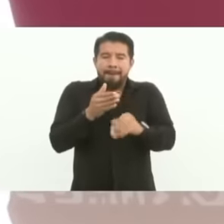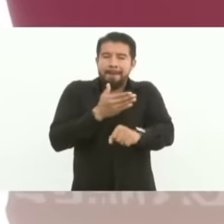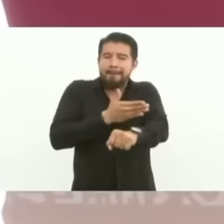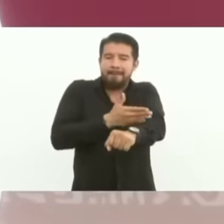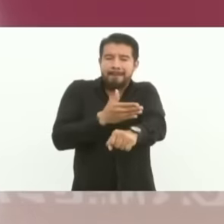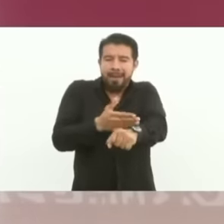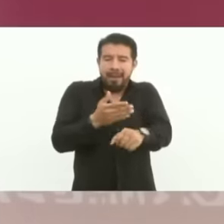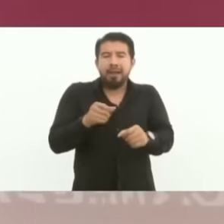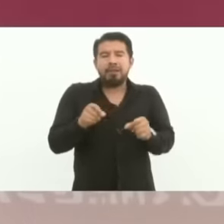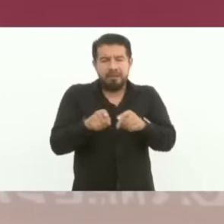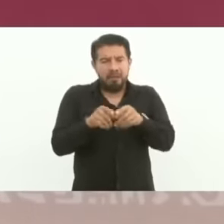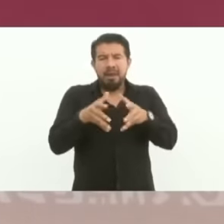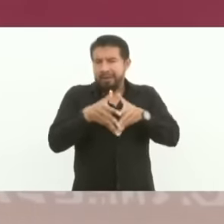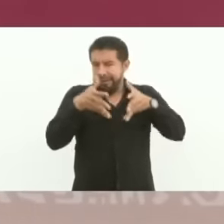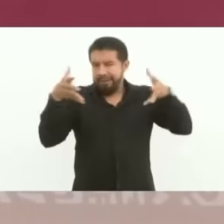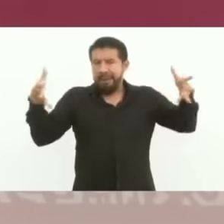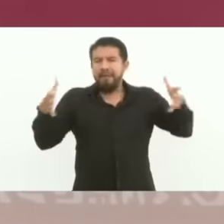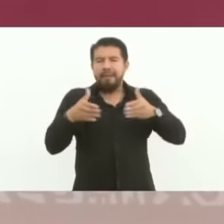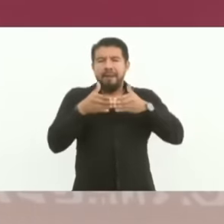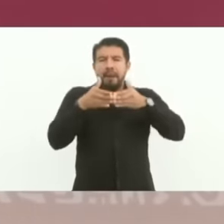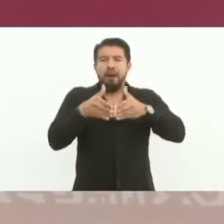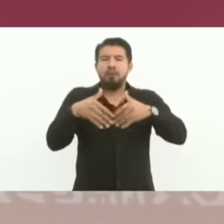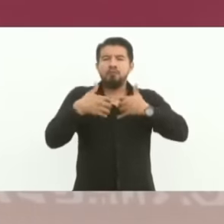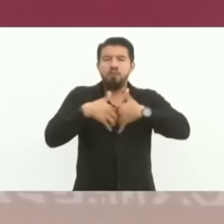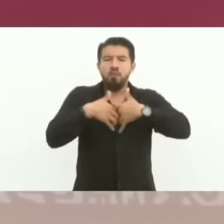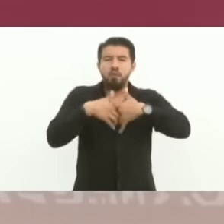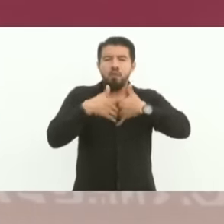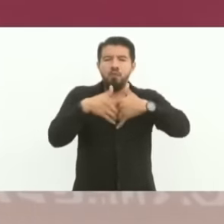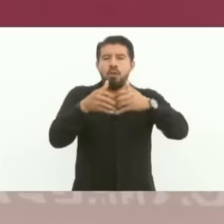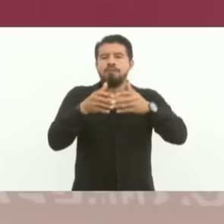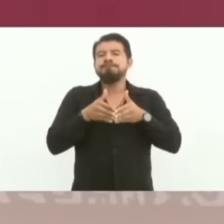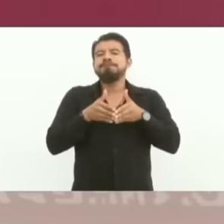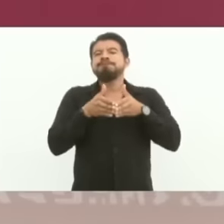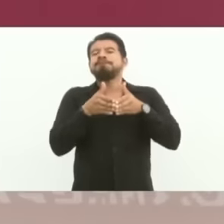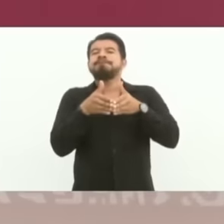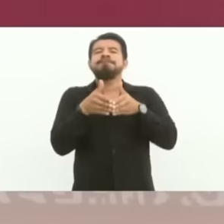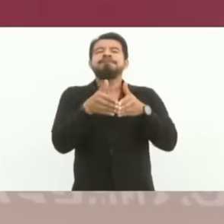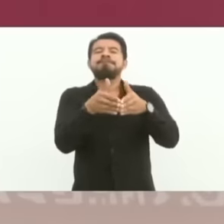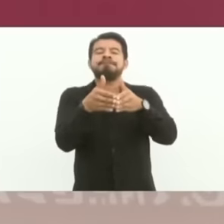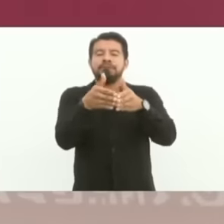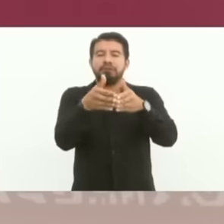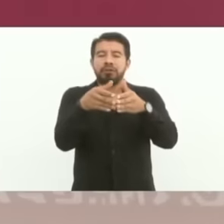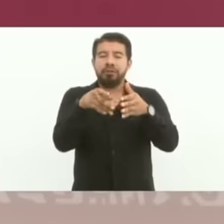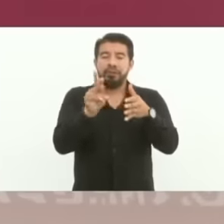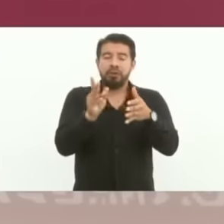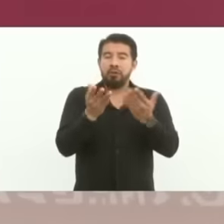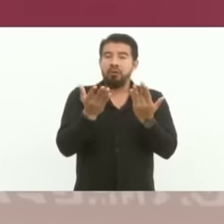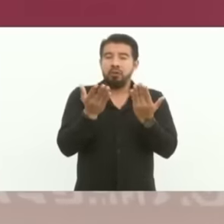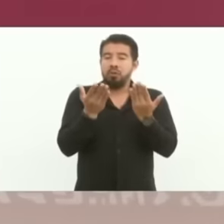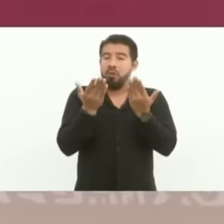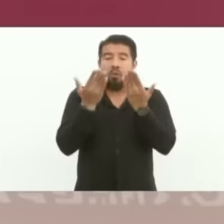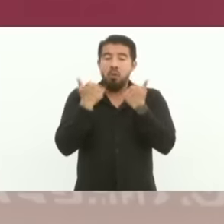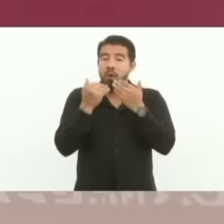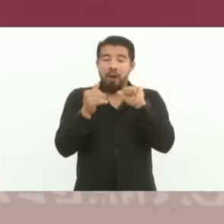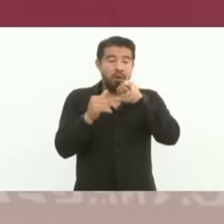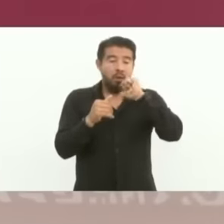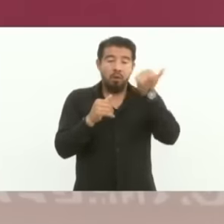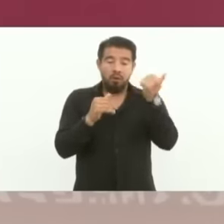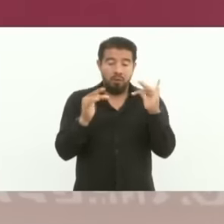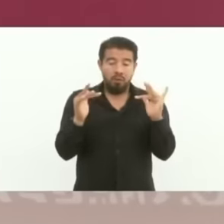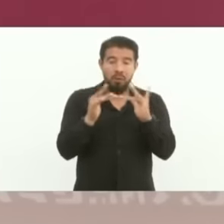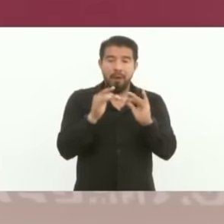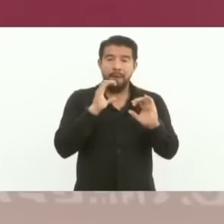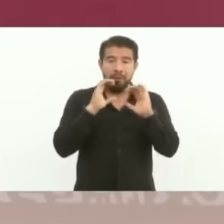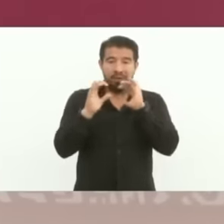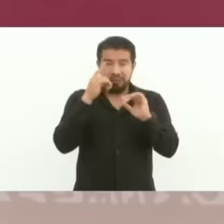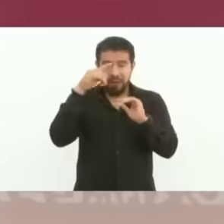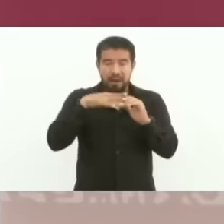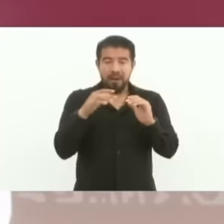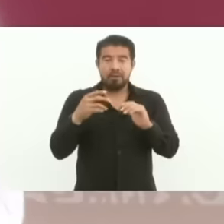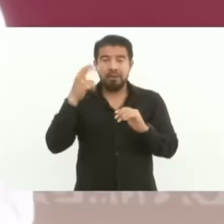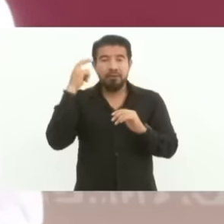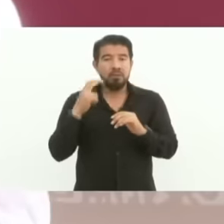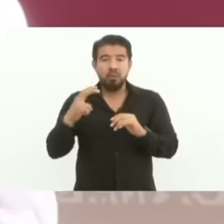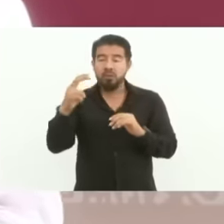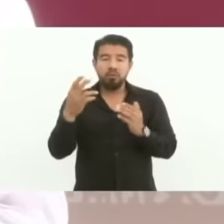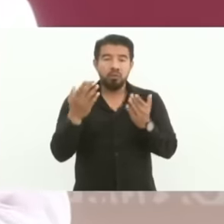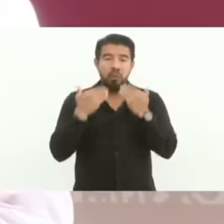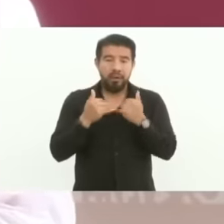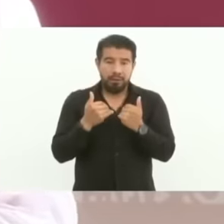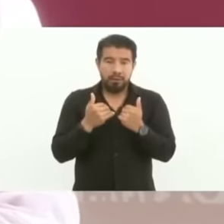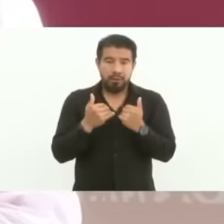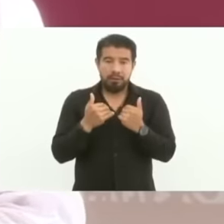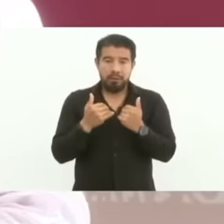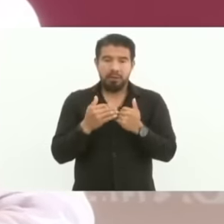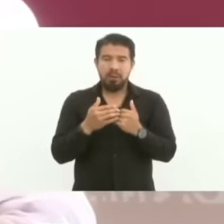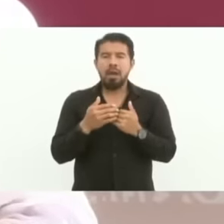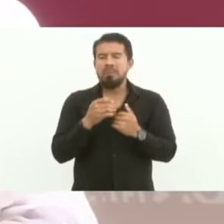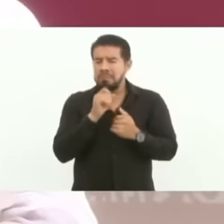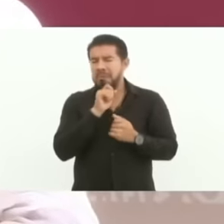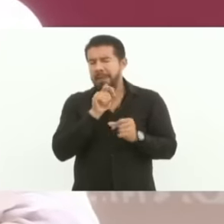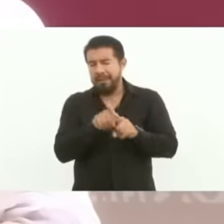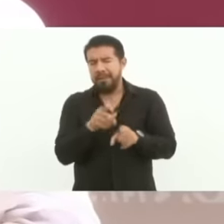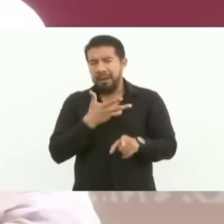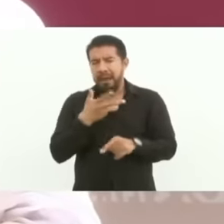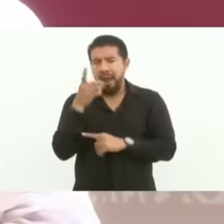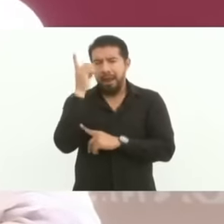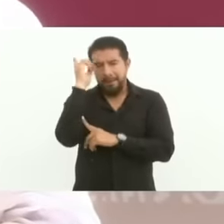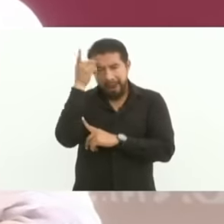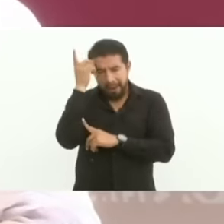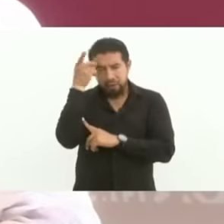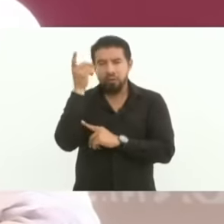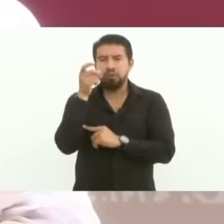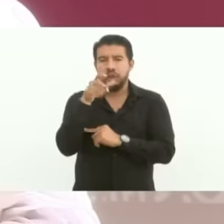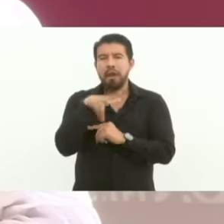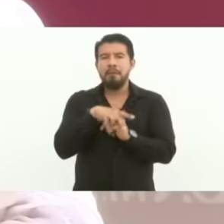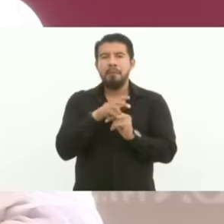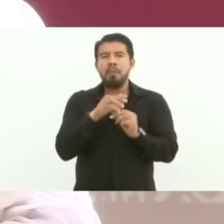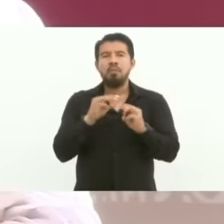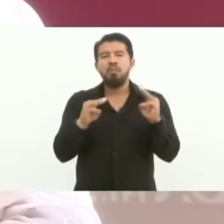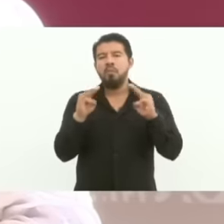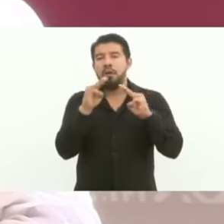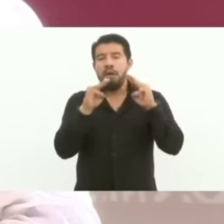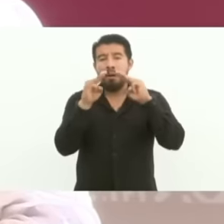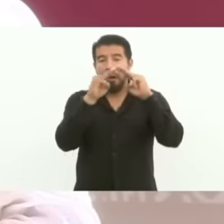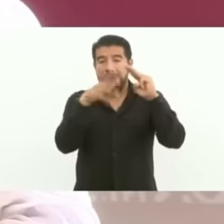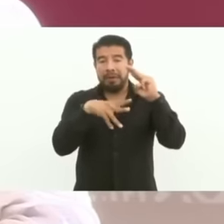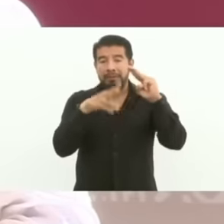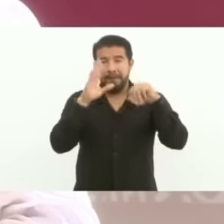. There was no other means of transportation, of course, always the horse and this and in the mountains the mule, which, as